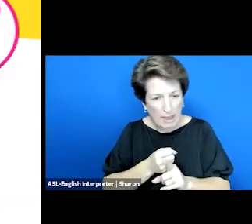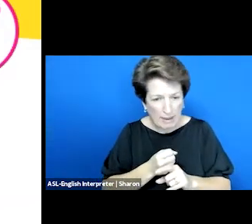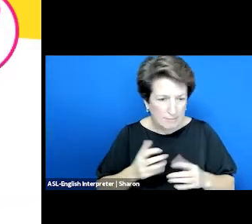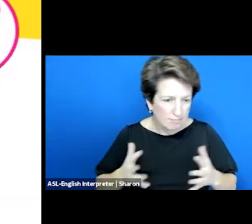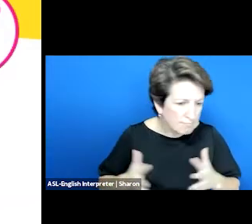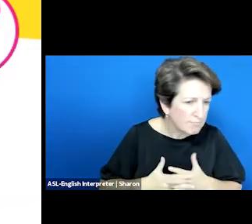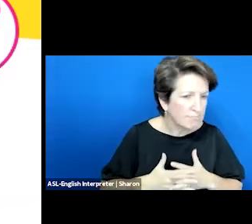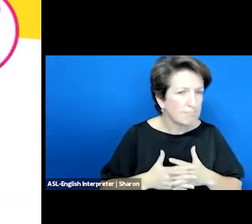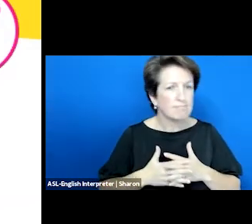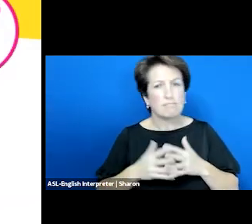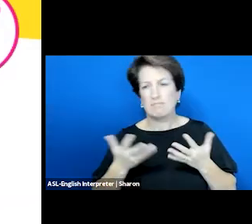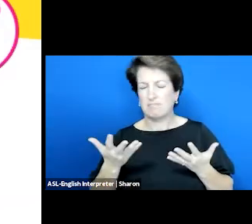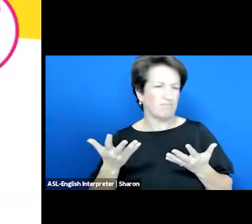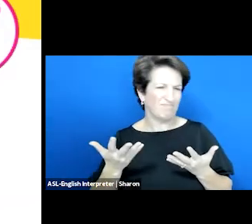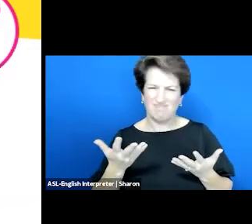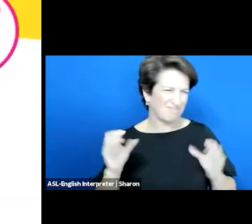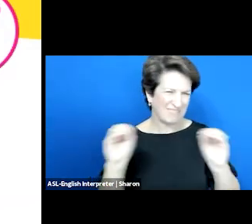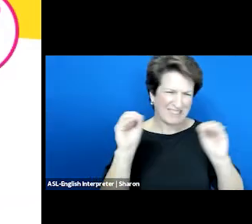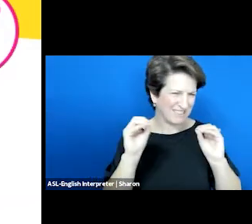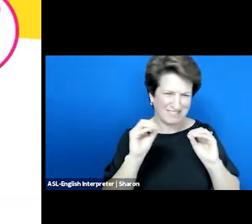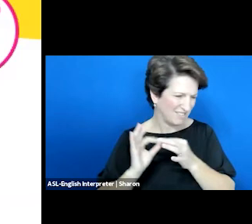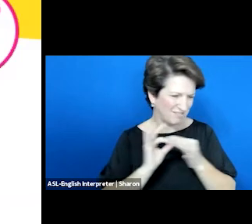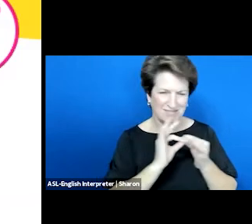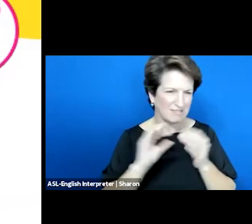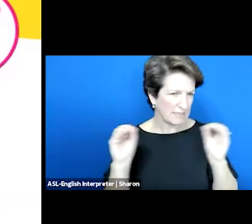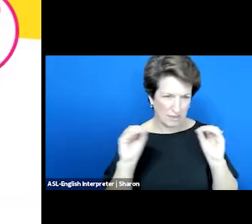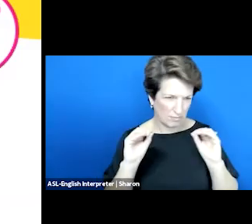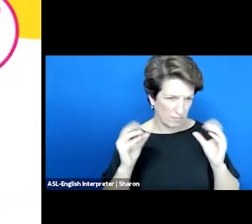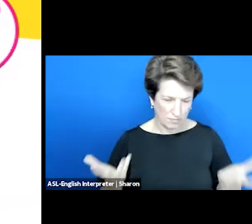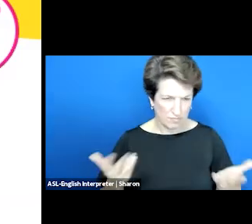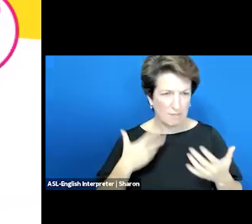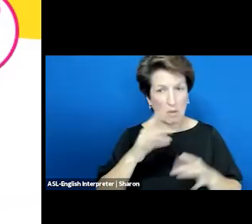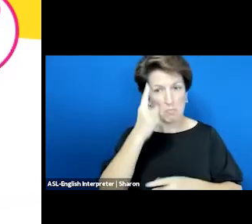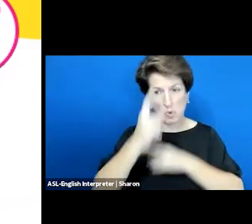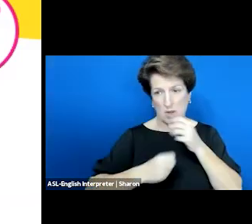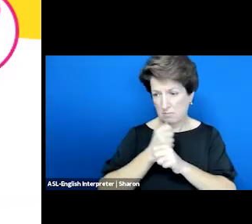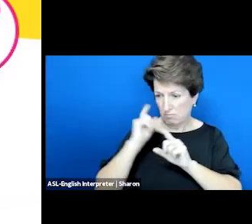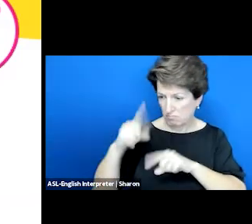drawings illustrating the points I'm about to tell you.